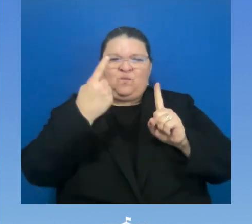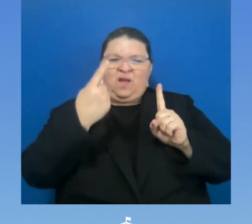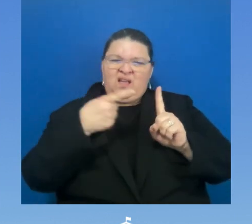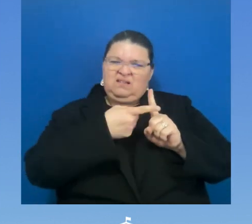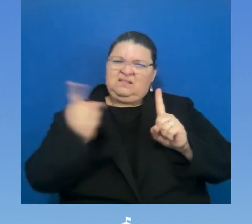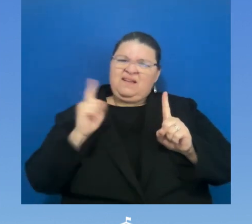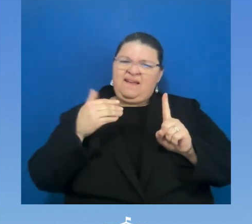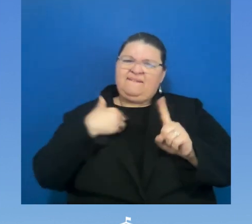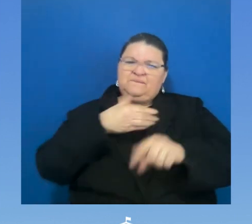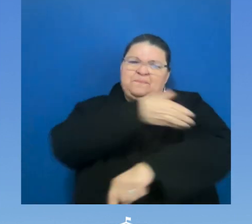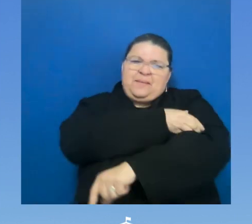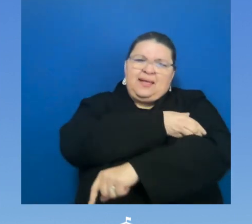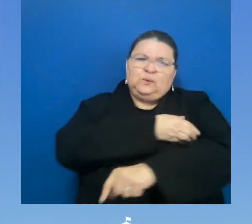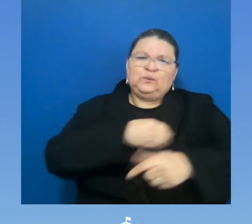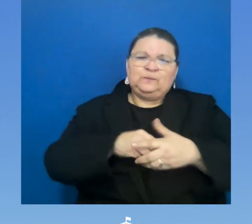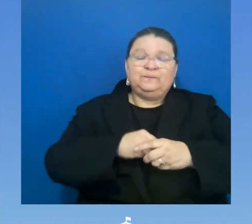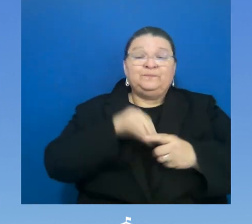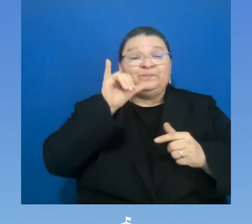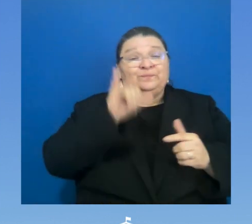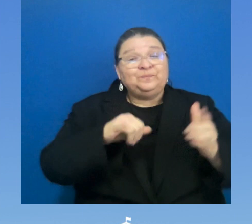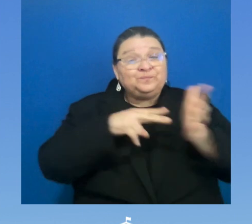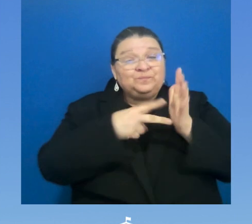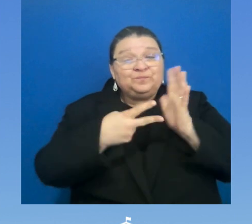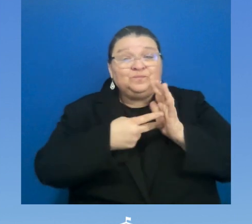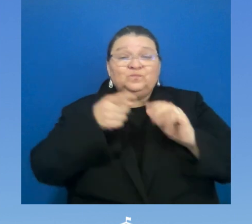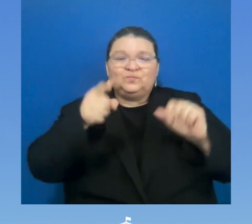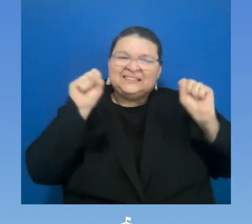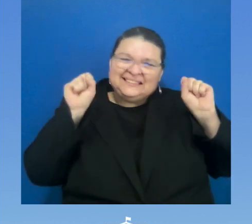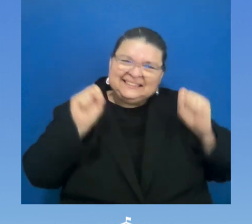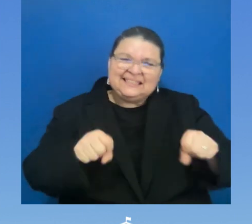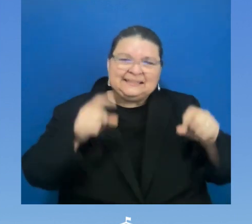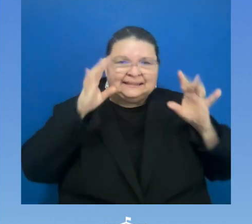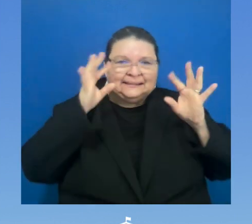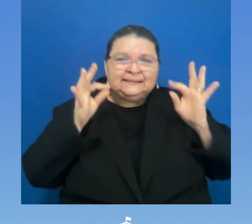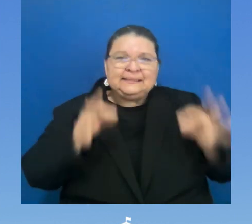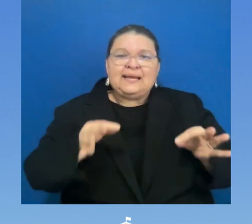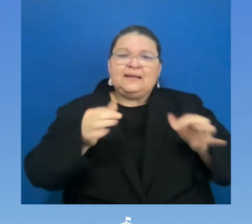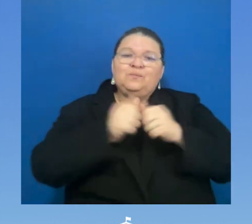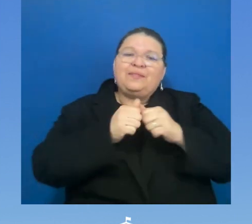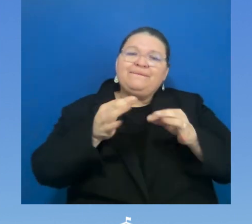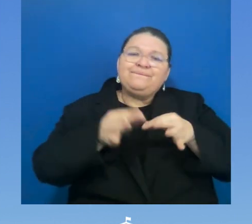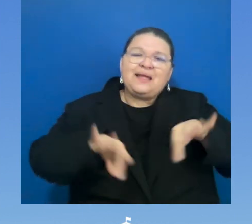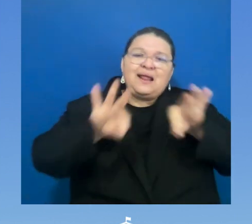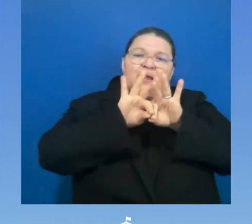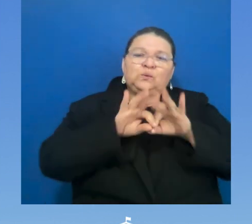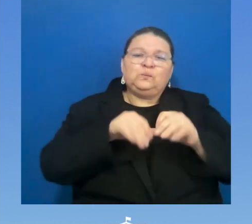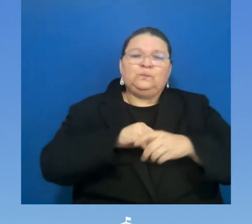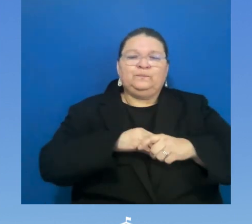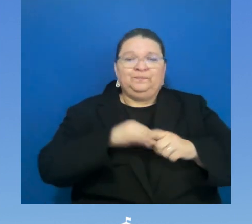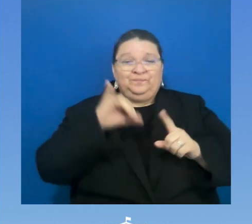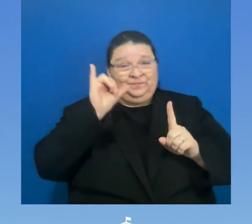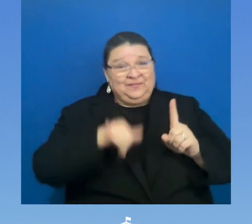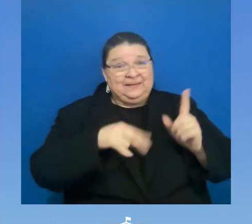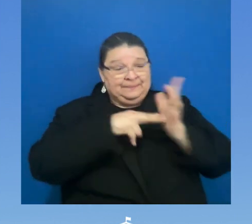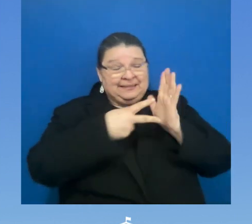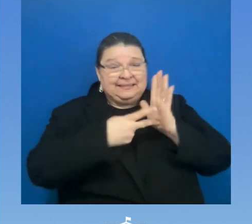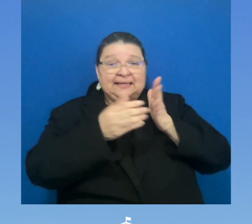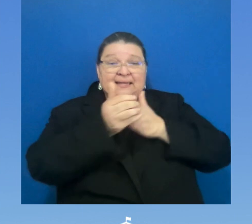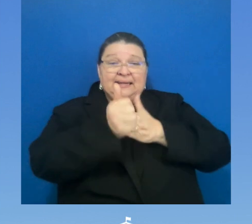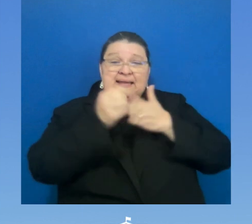And as Mark said, leaders have a choice to make a change or not. And when you're leading at the top of the company,